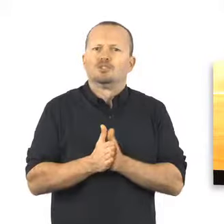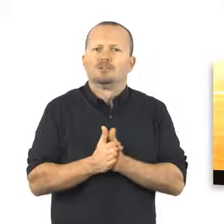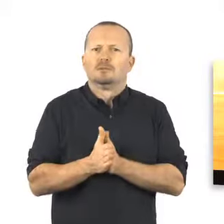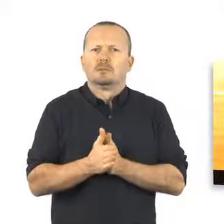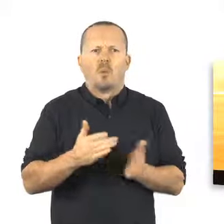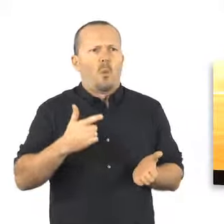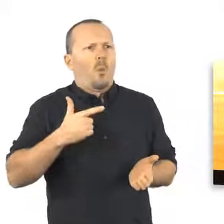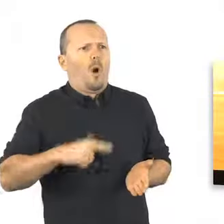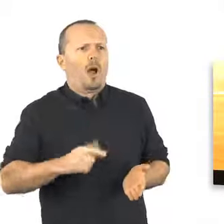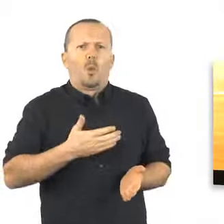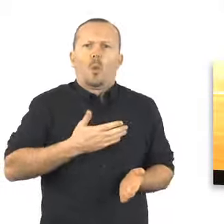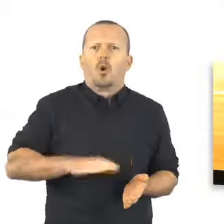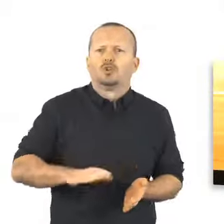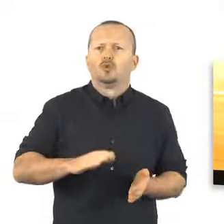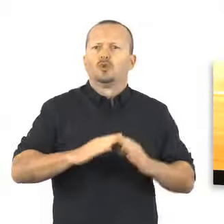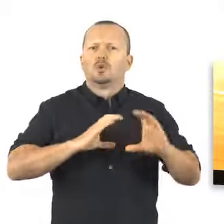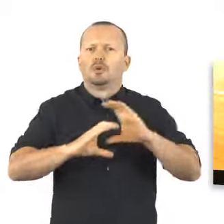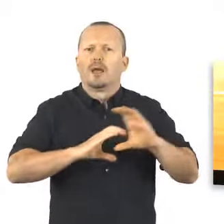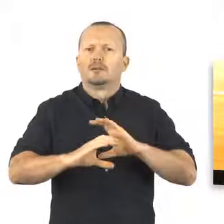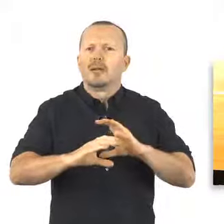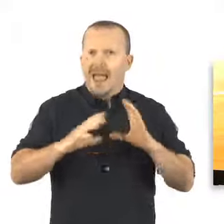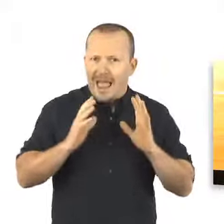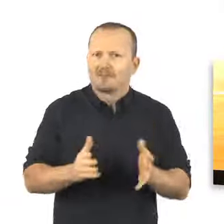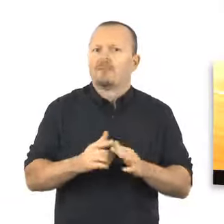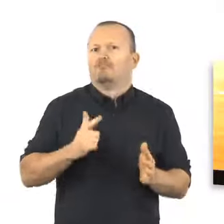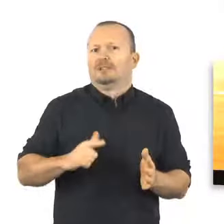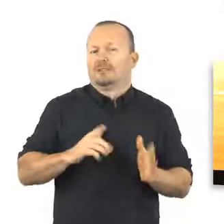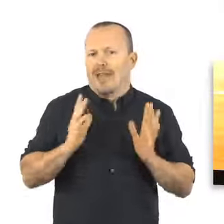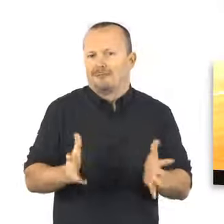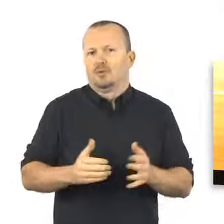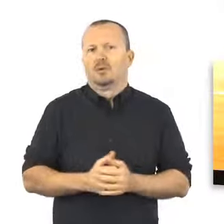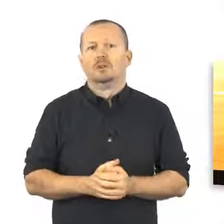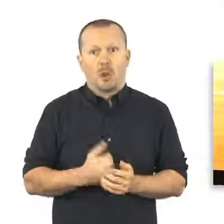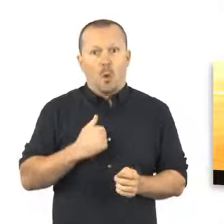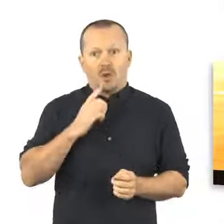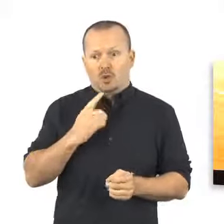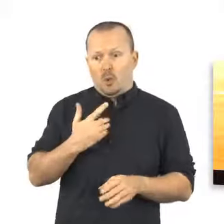is so important. We have to have a reason to communicate, to use language and so we